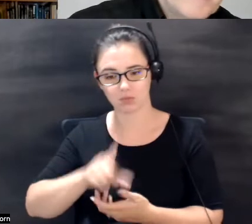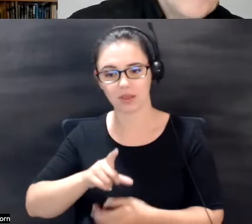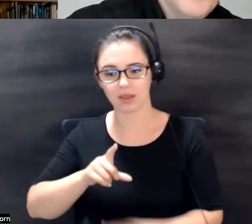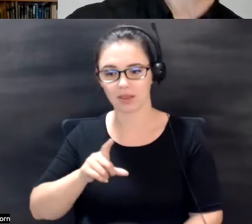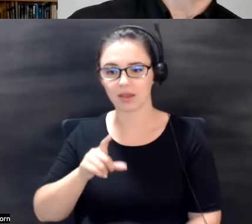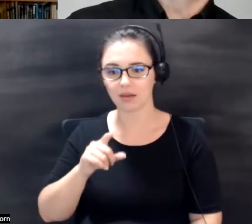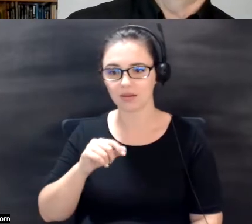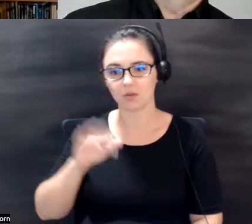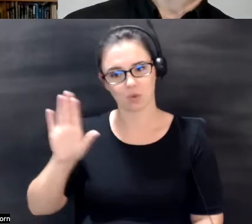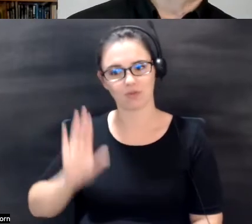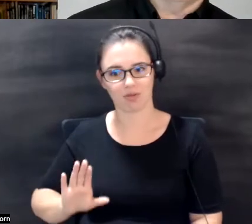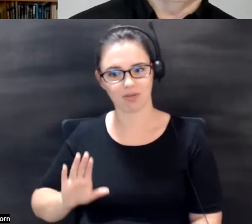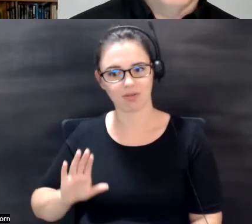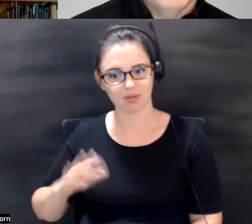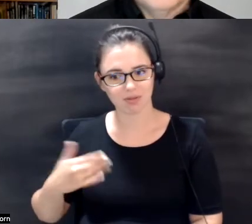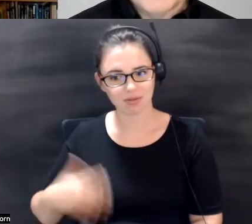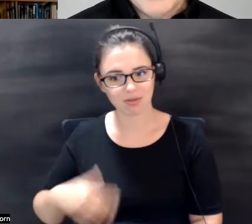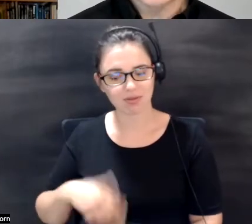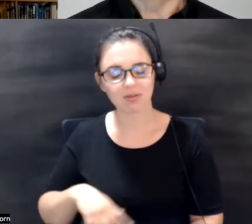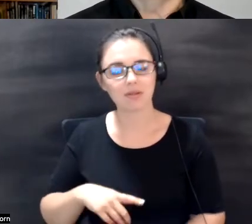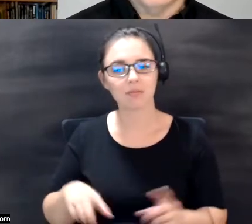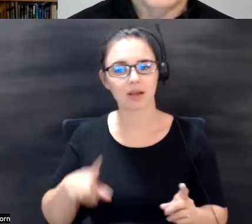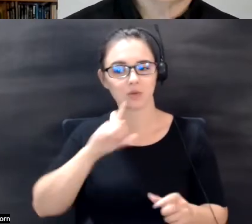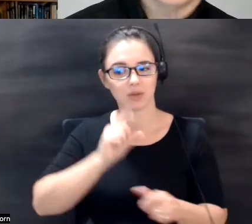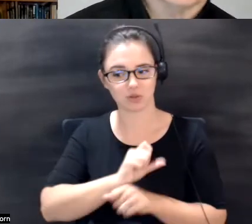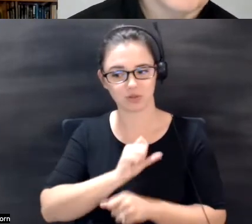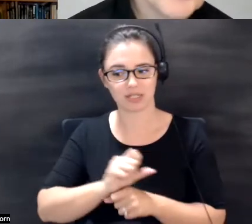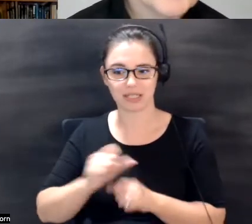wonderful but uh, to actually engage with the horrible things